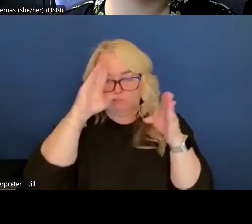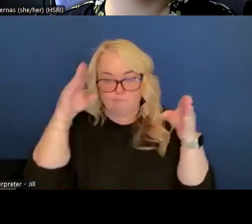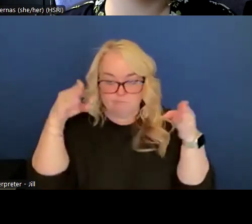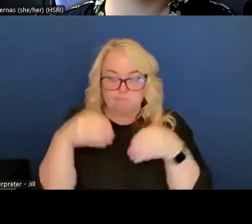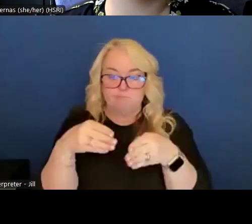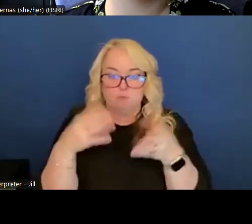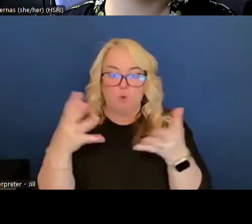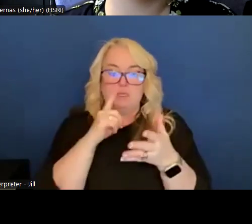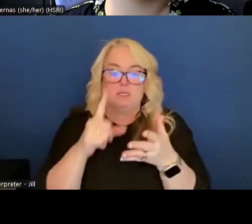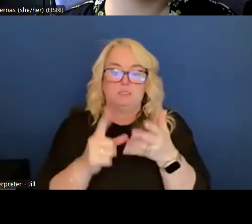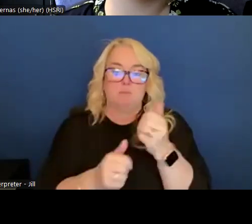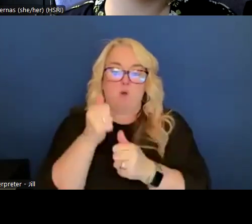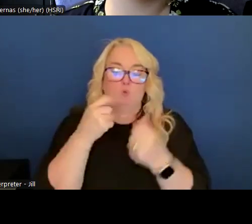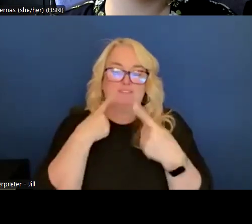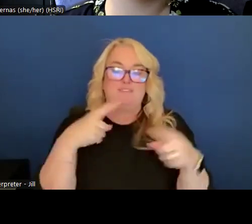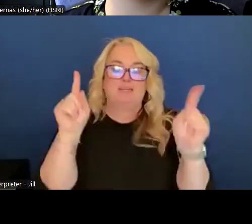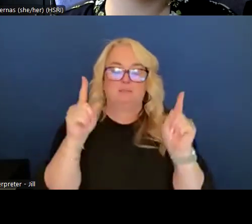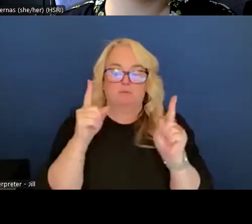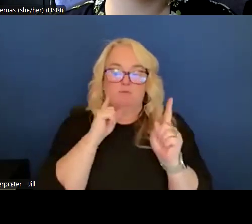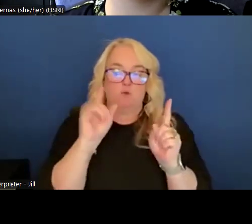effective to comment about, at that given point in time.